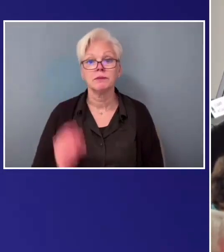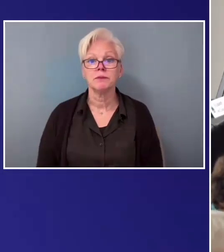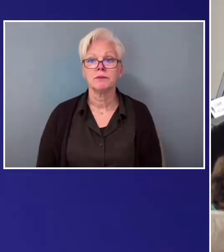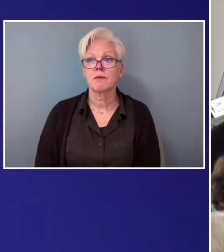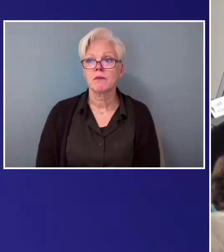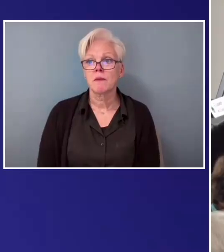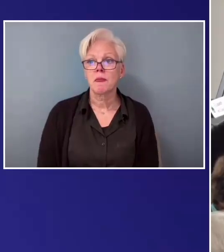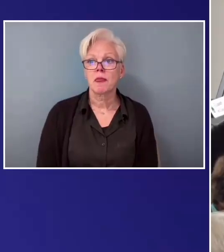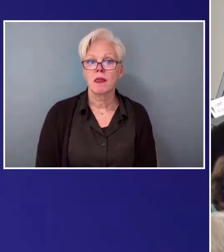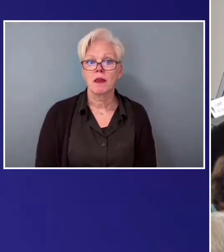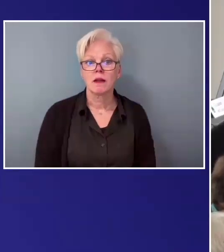Go ahead.